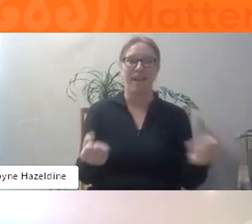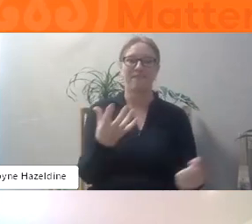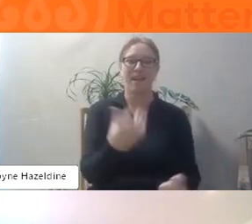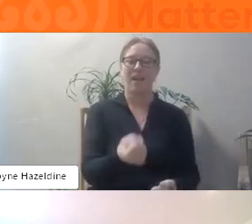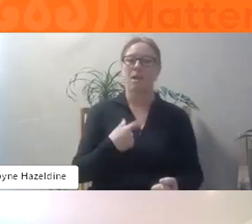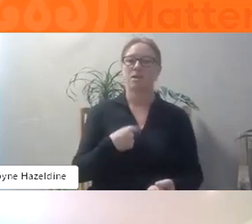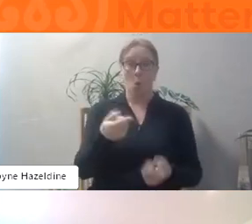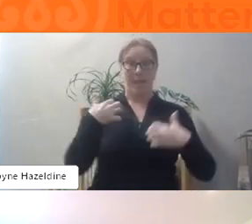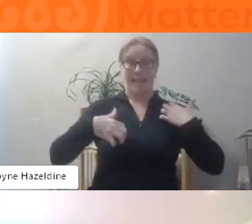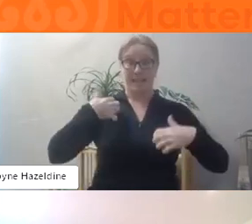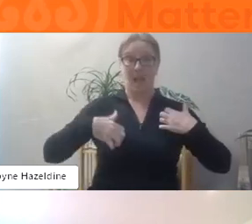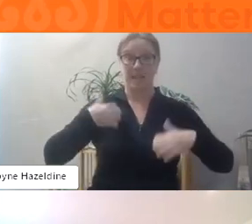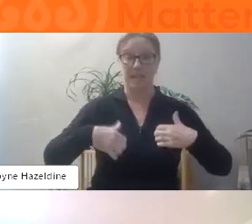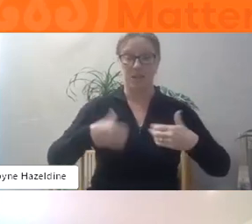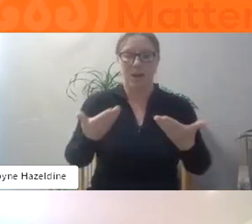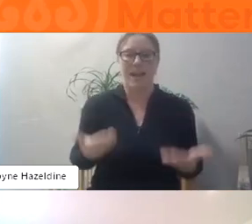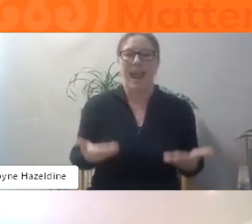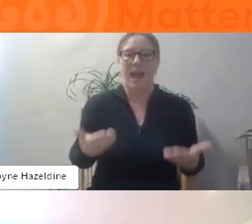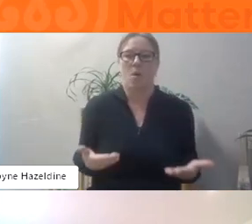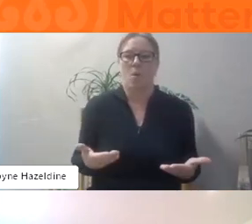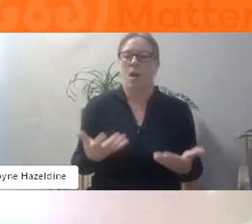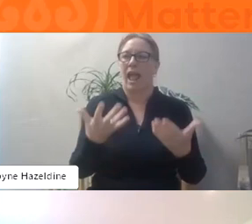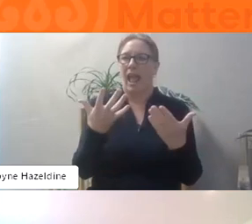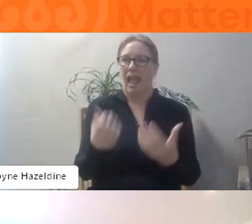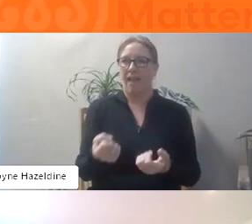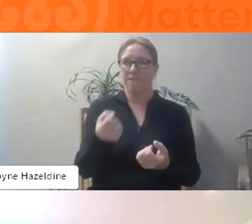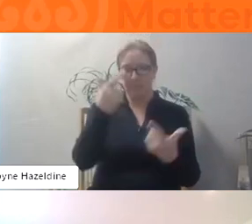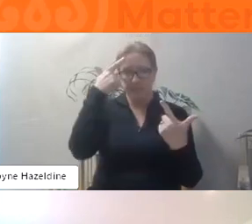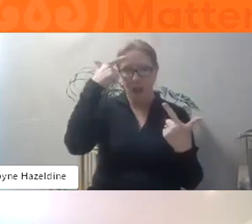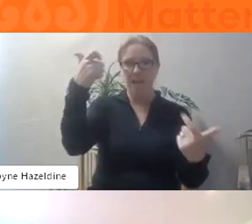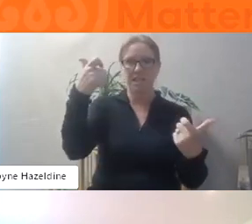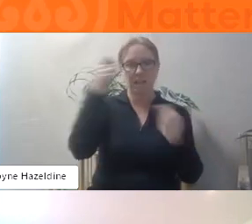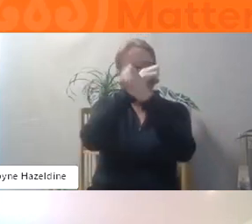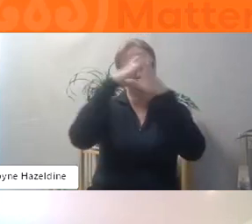very excited that we've now got proof of concept. But to realise